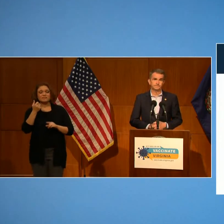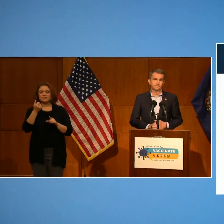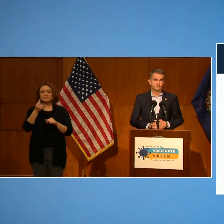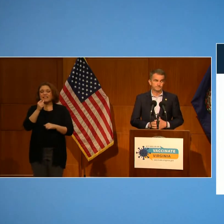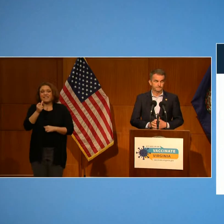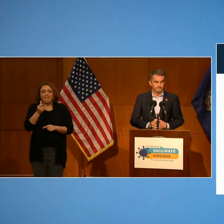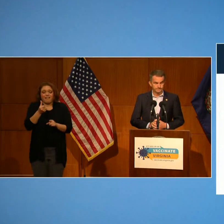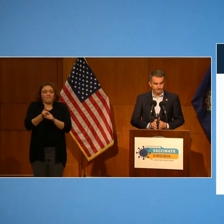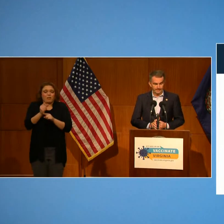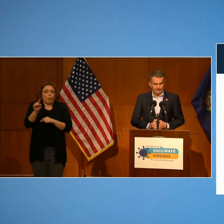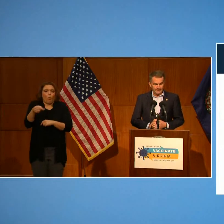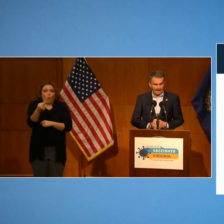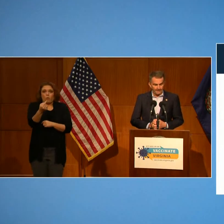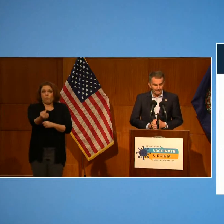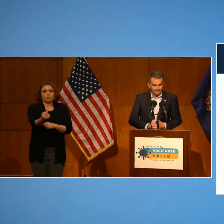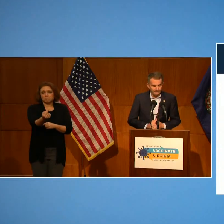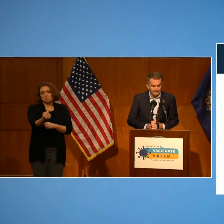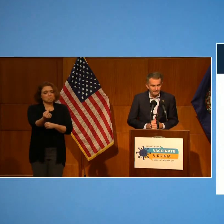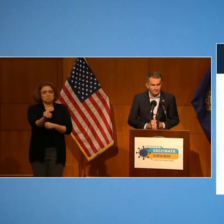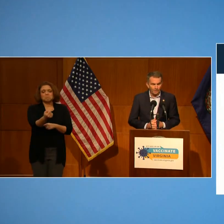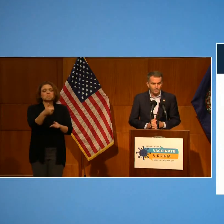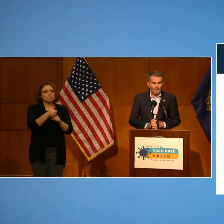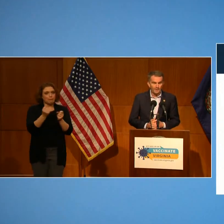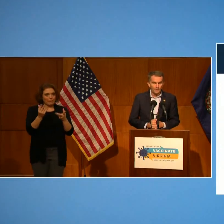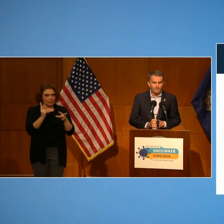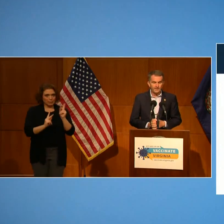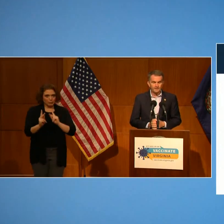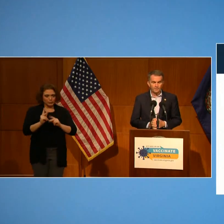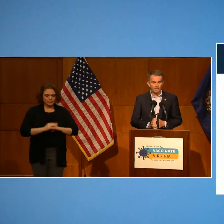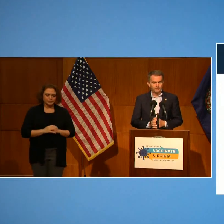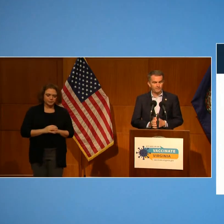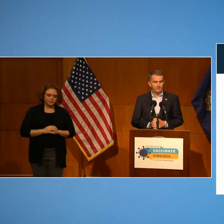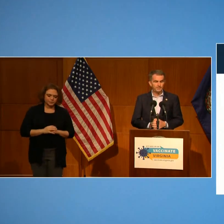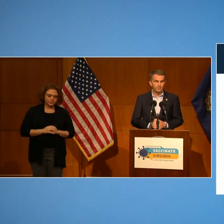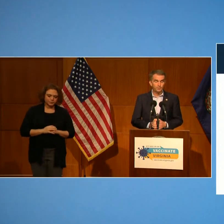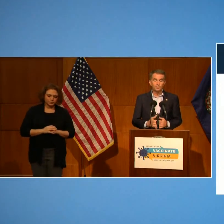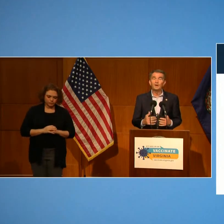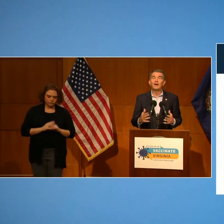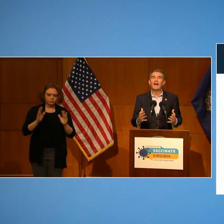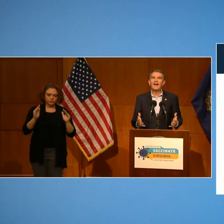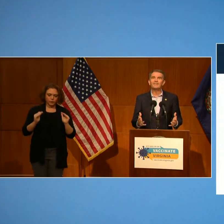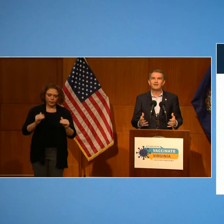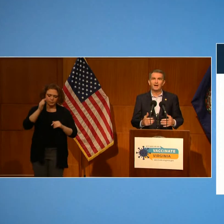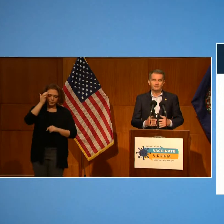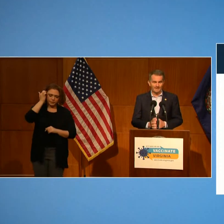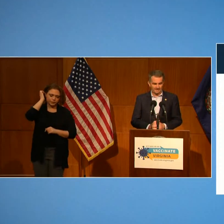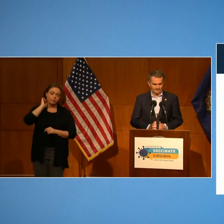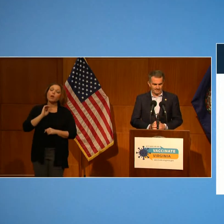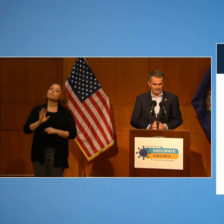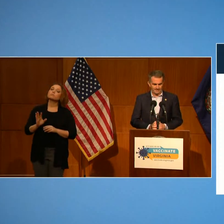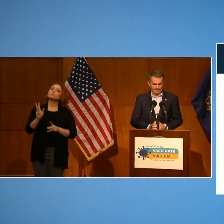AFFECTS MANY MORE PEOPLE THAN